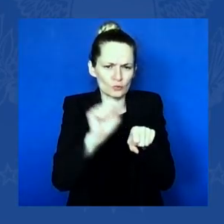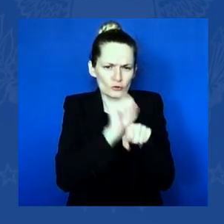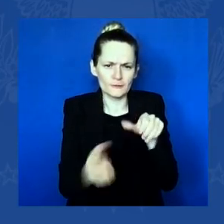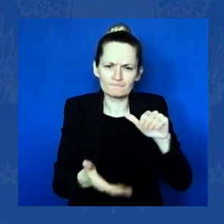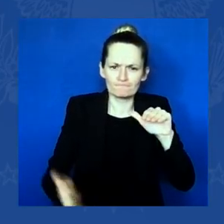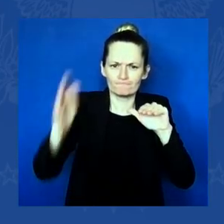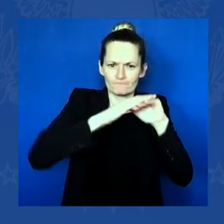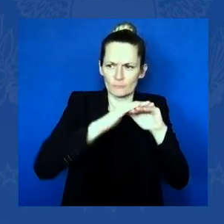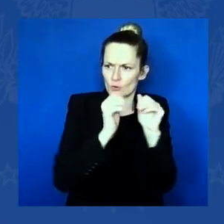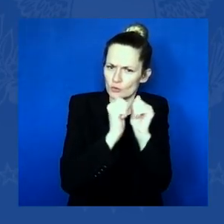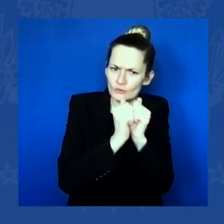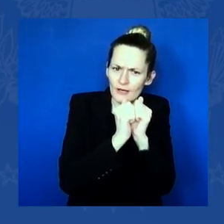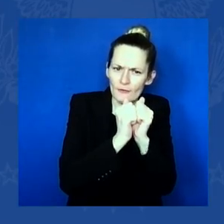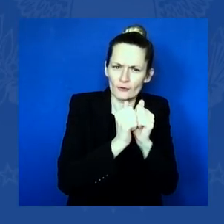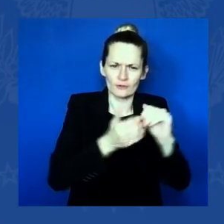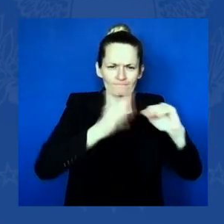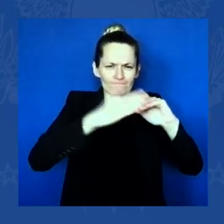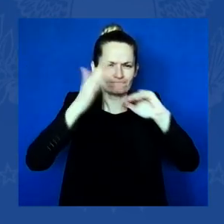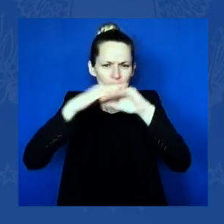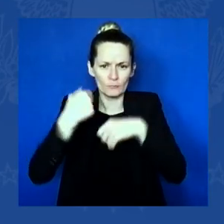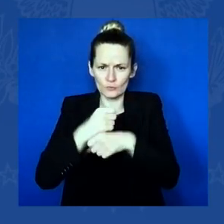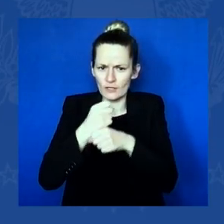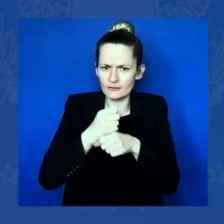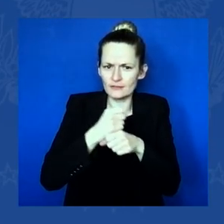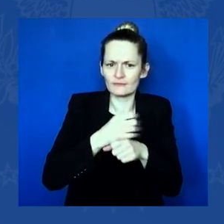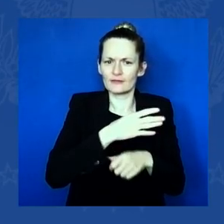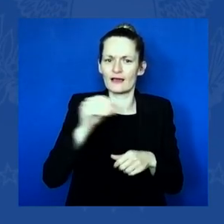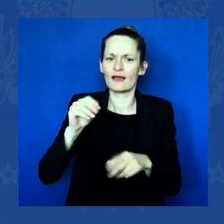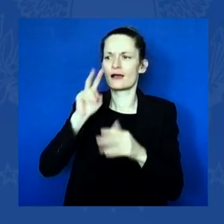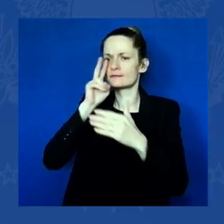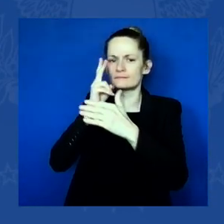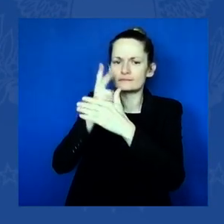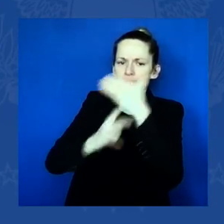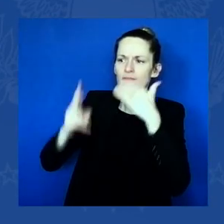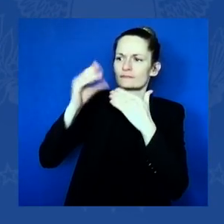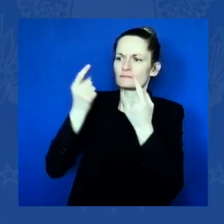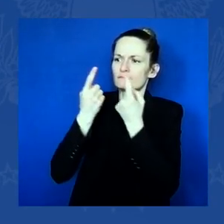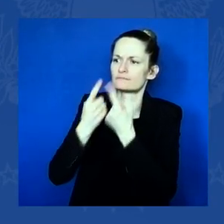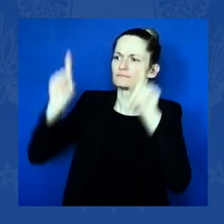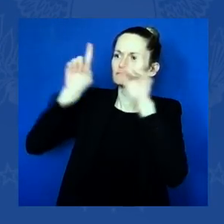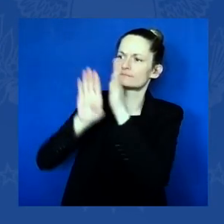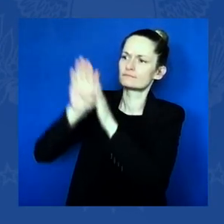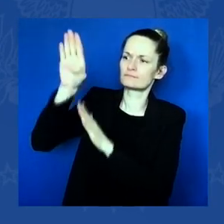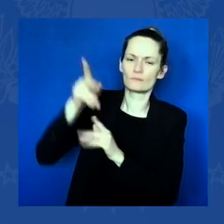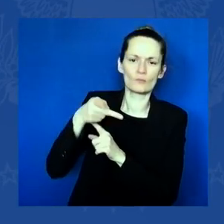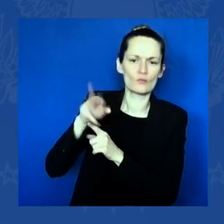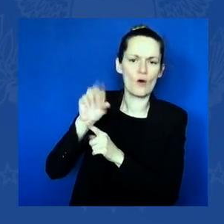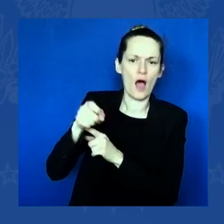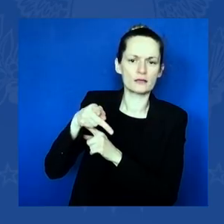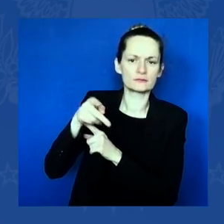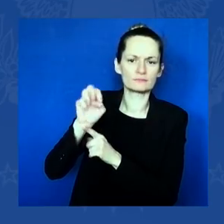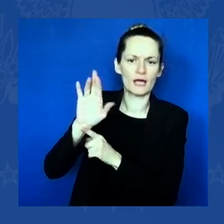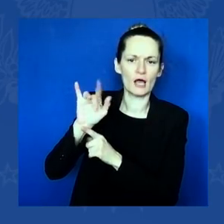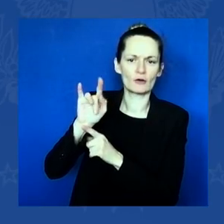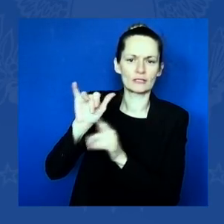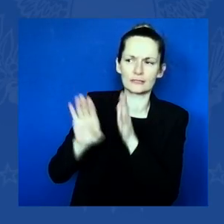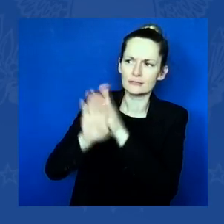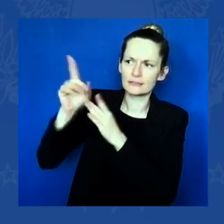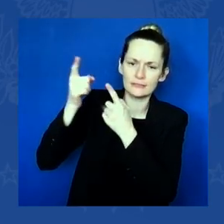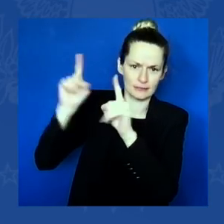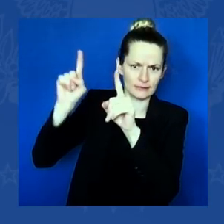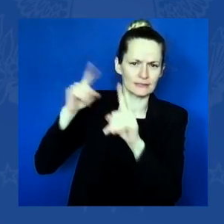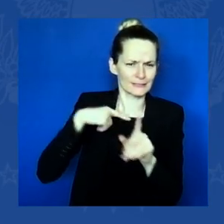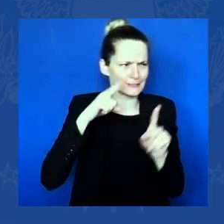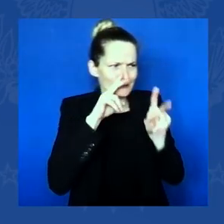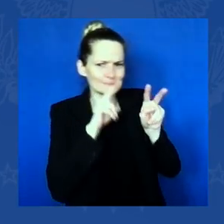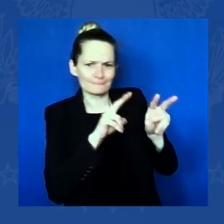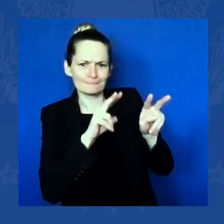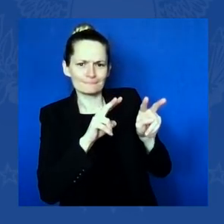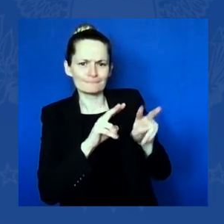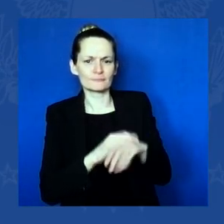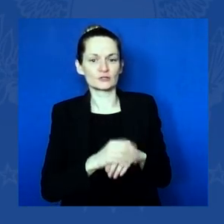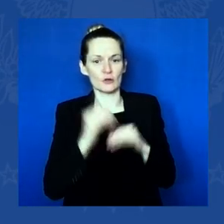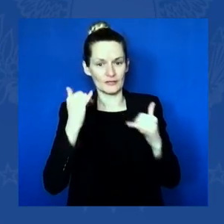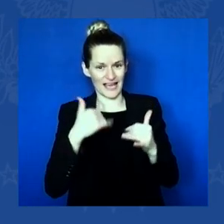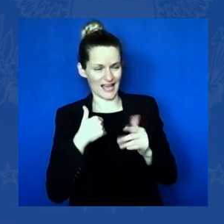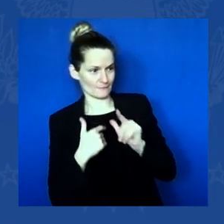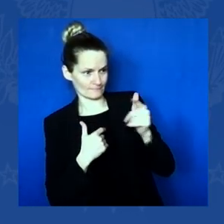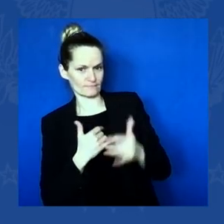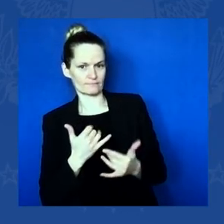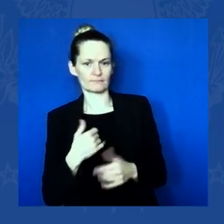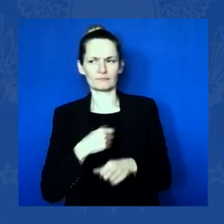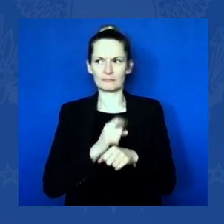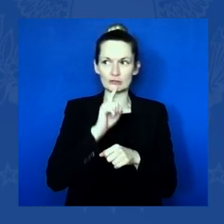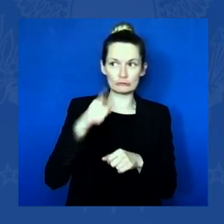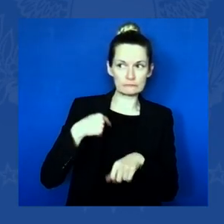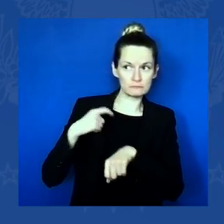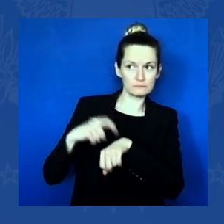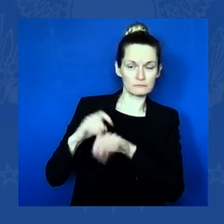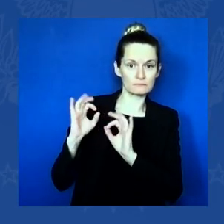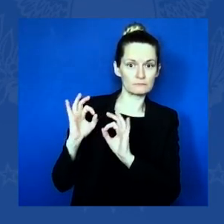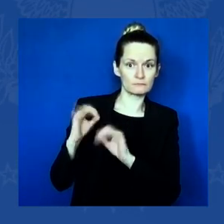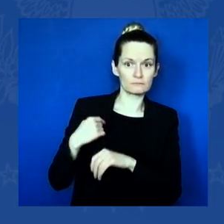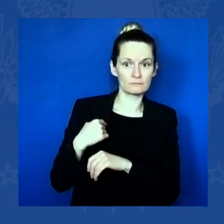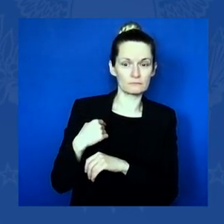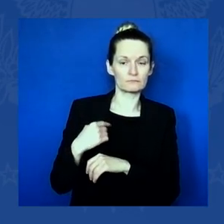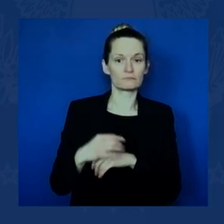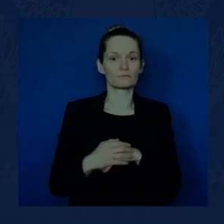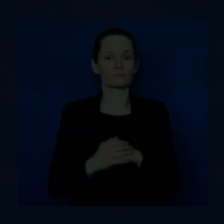to actually make sure the trains run on time here.